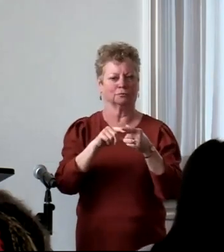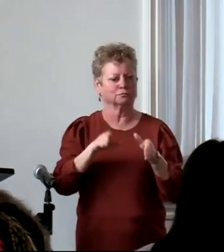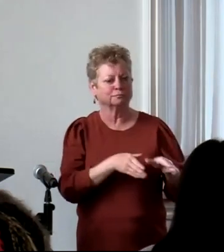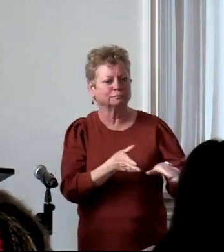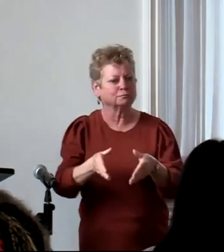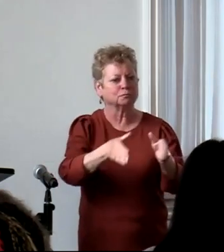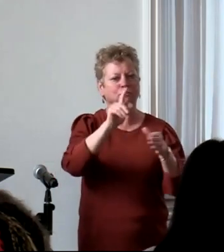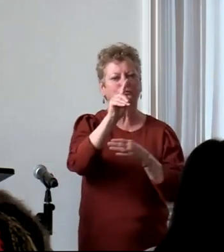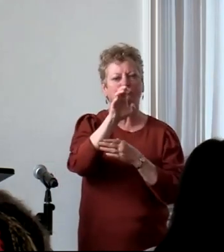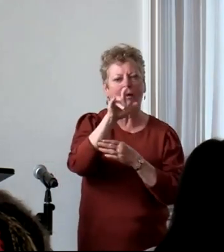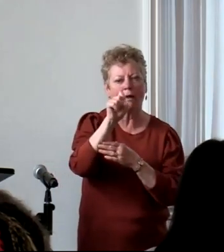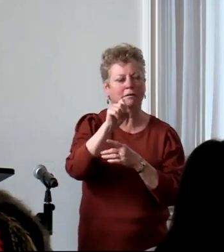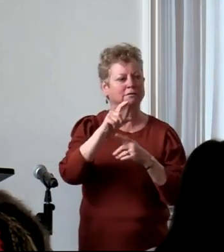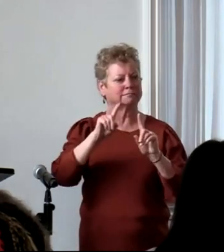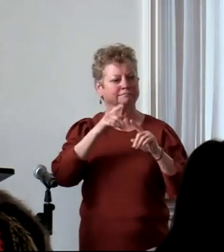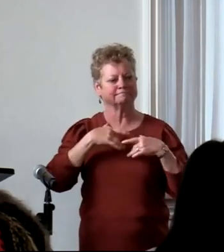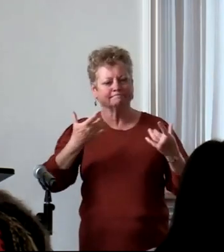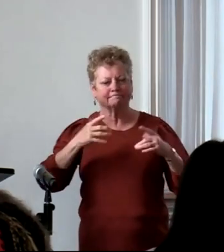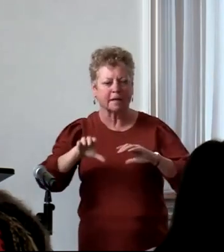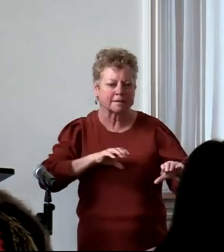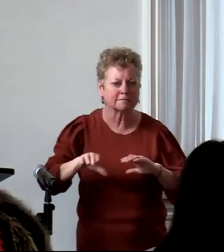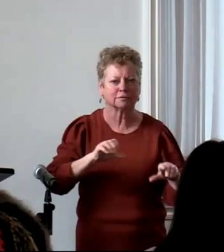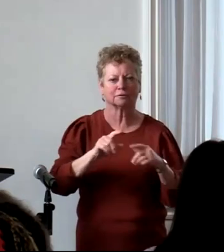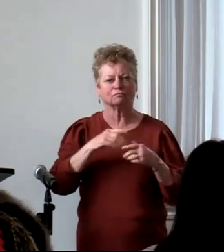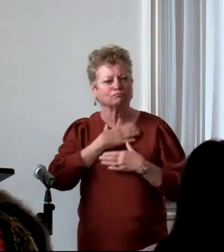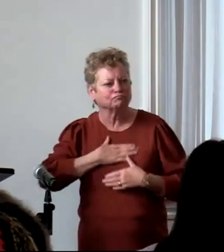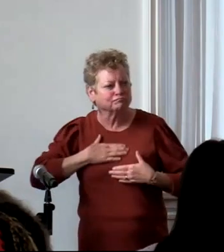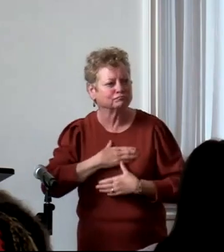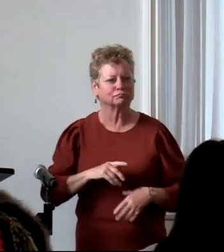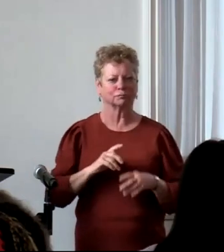physical activity, recreation and sport, and accessibility.